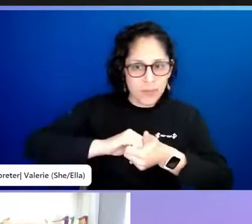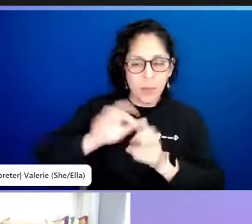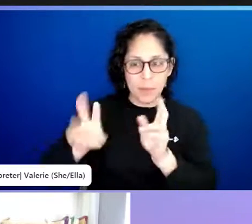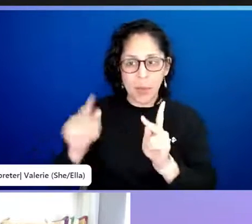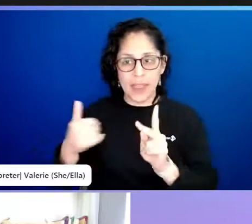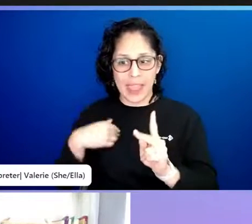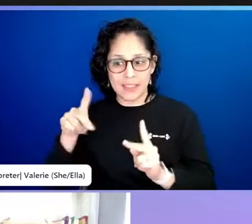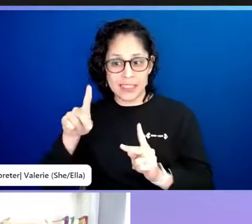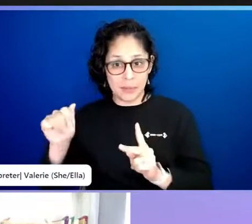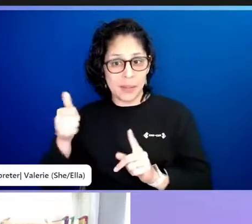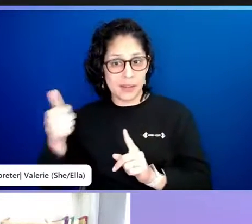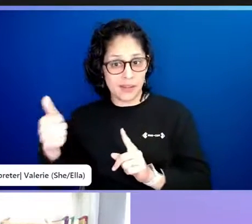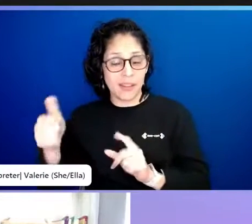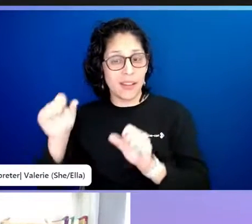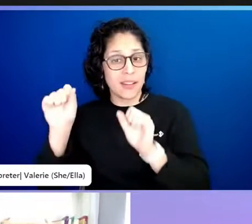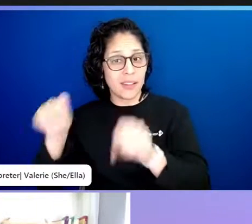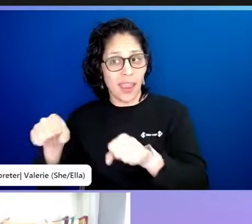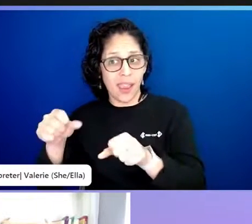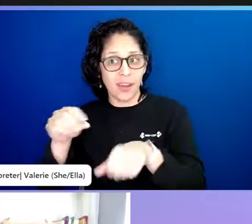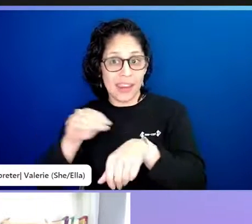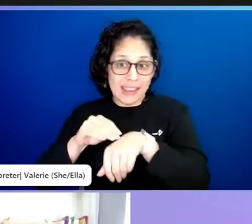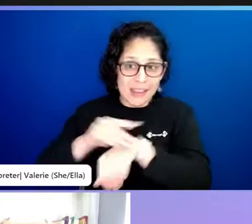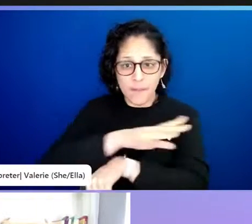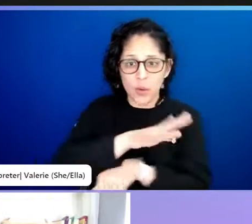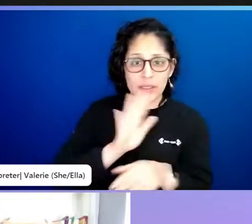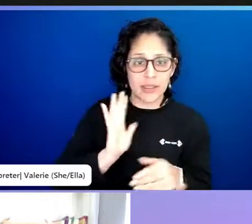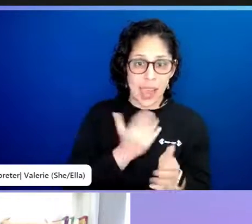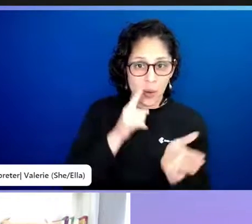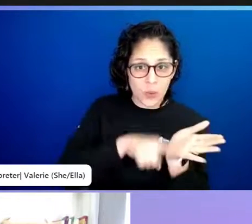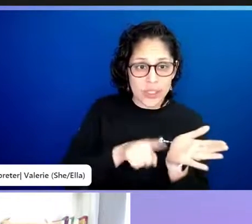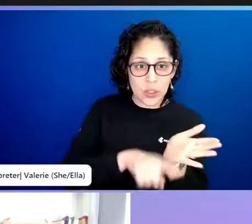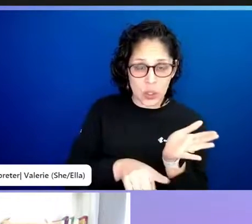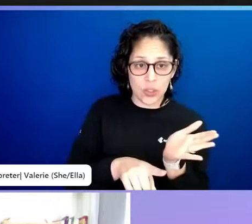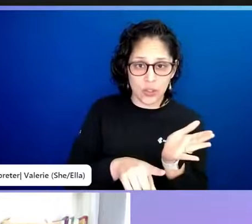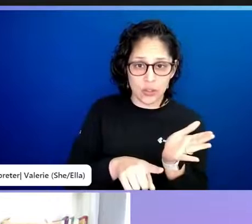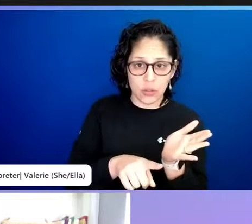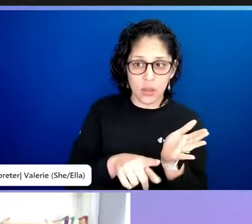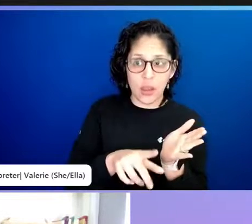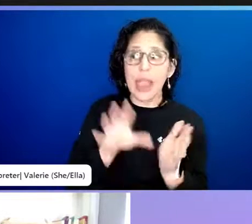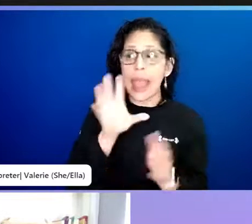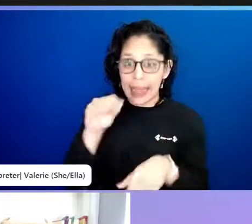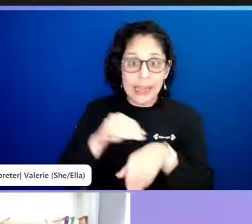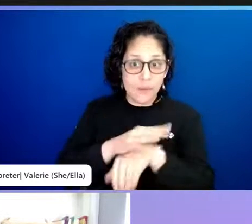inform uh the research we're doing to co-create or the work we do to co-create does that make sense